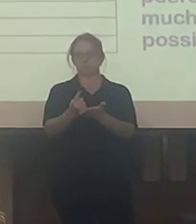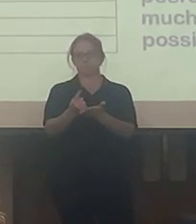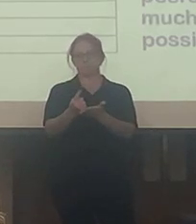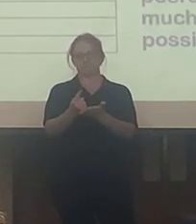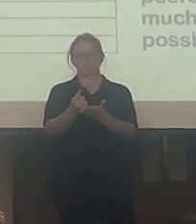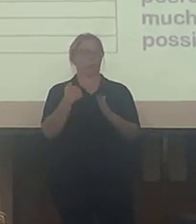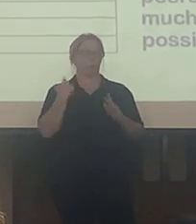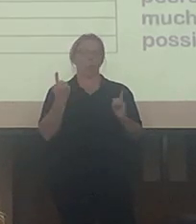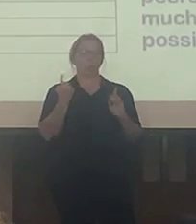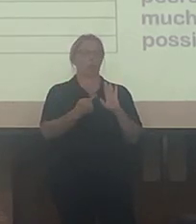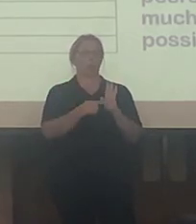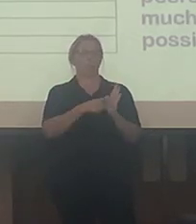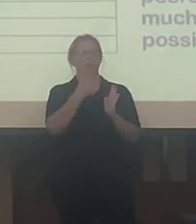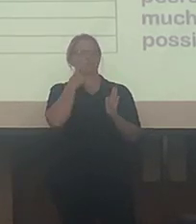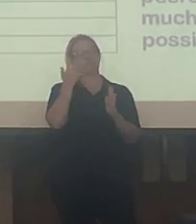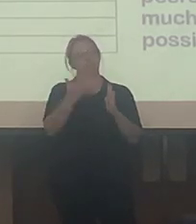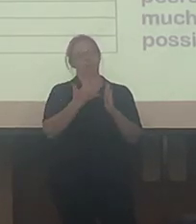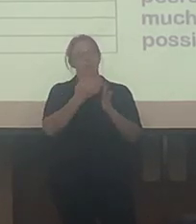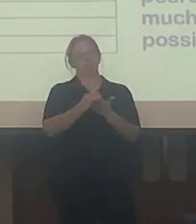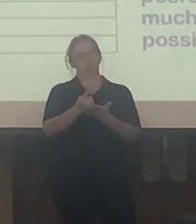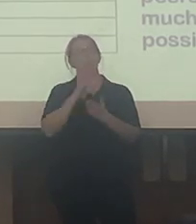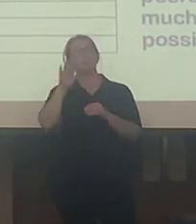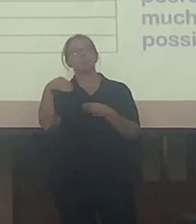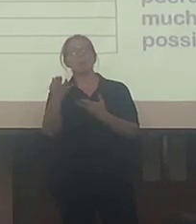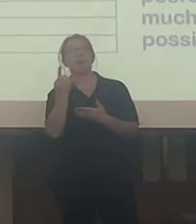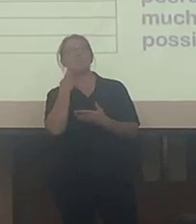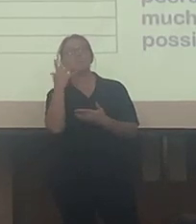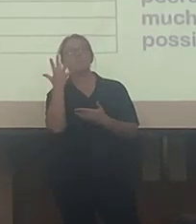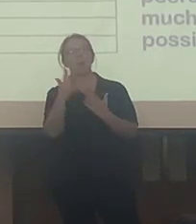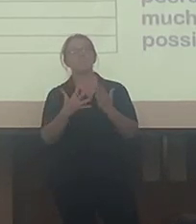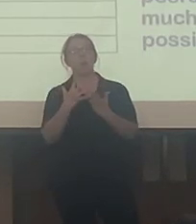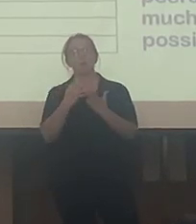them for five hours a week so we'll provide that introvert for five hours well maybe your child